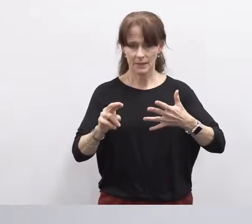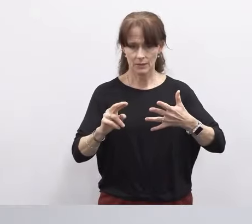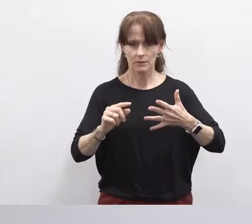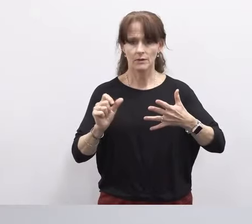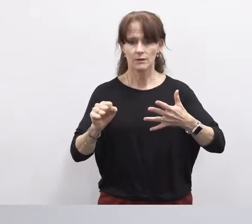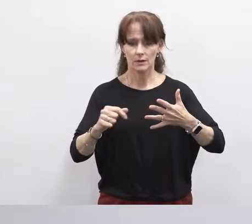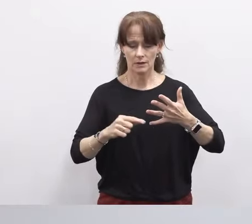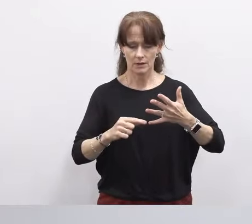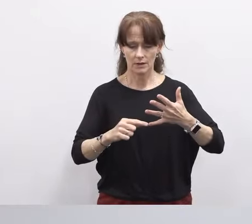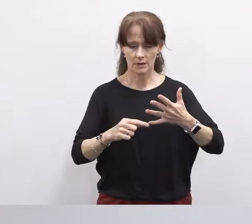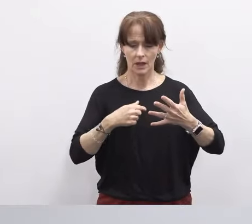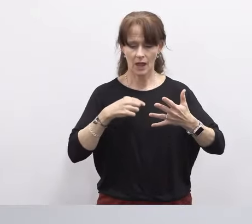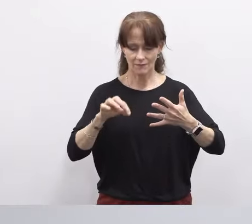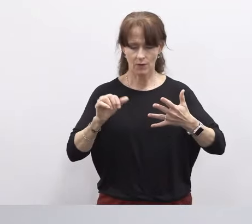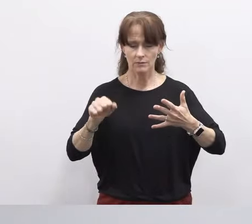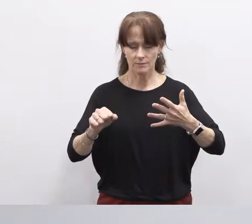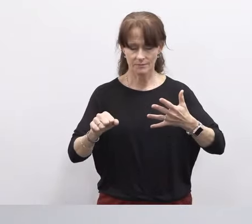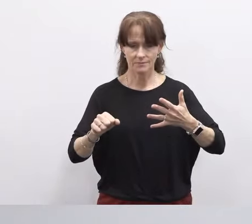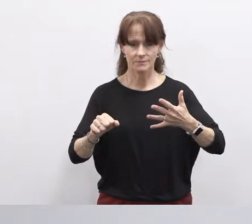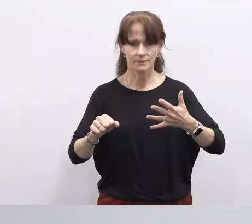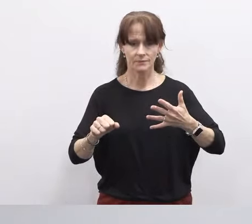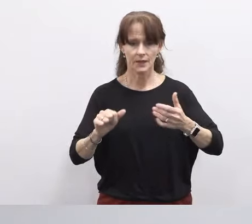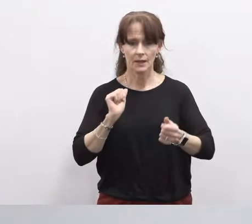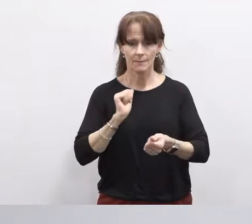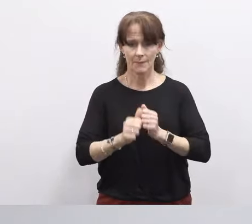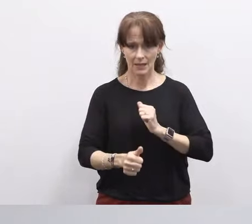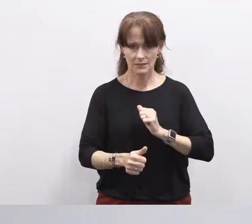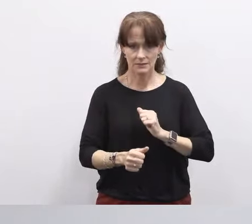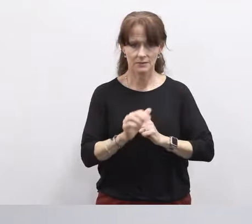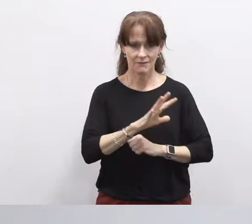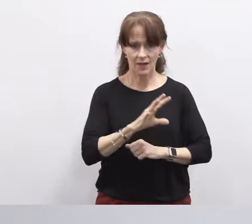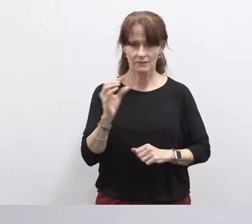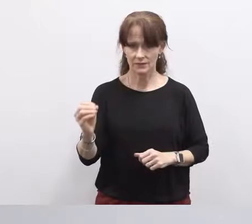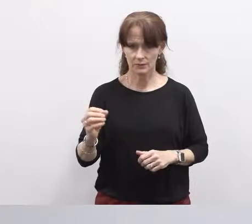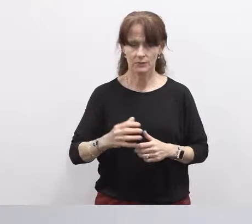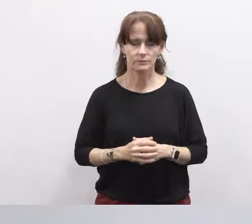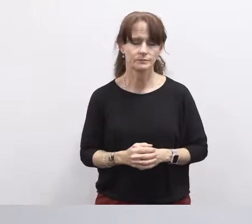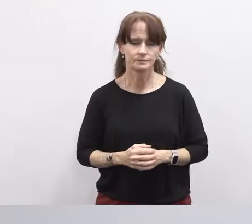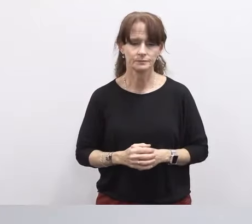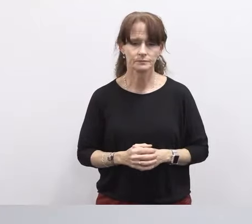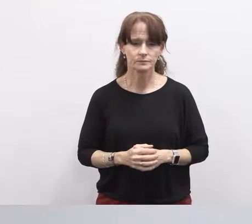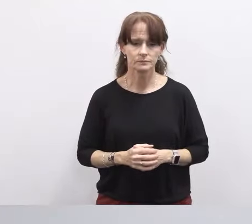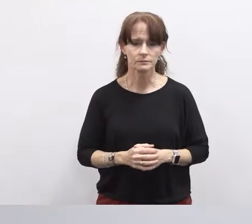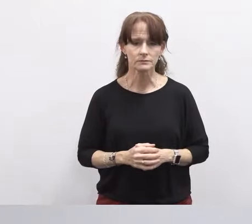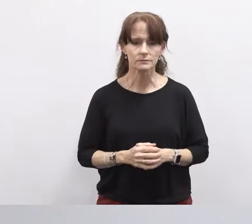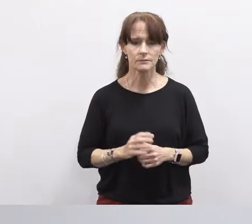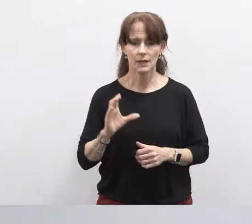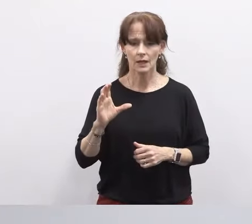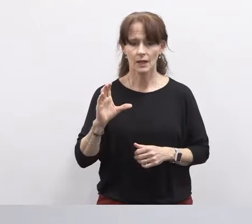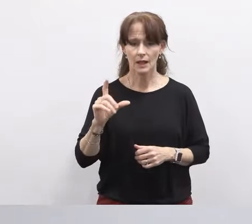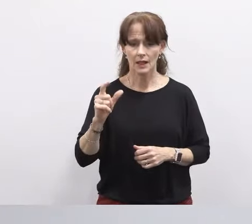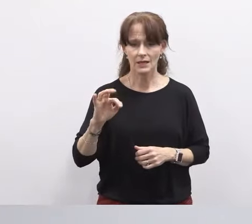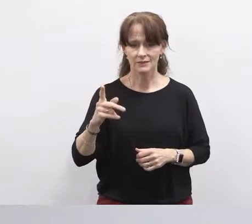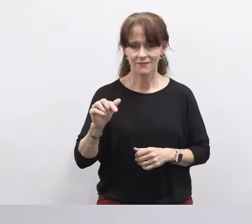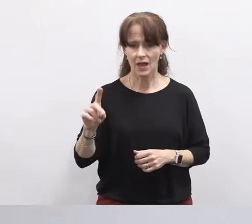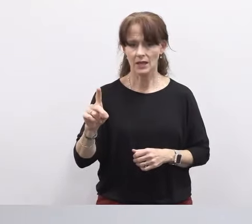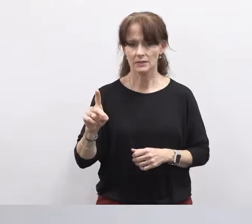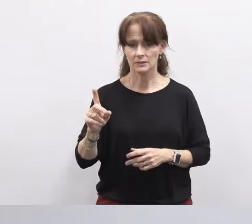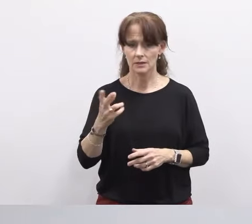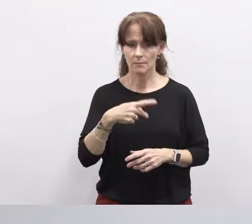And I also vote aye, so that item passes five, zero. Classified personnel report.